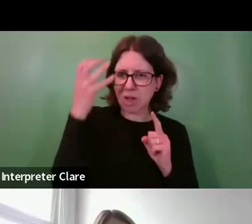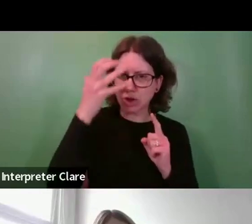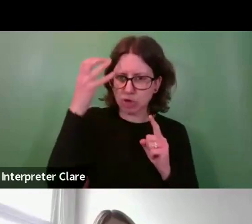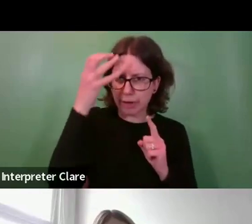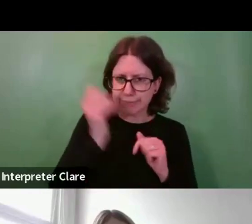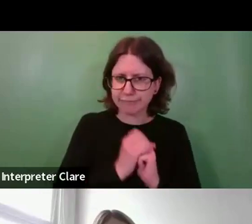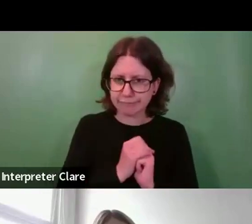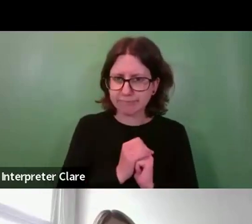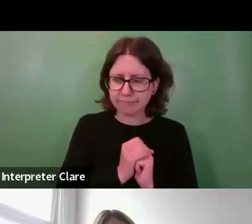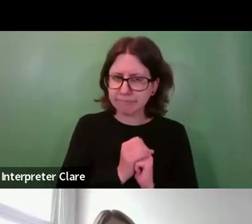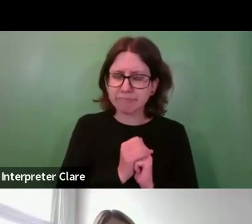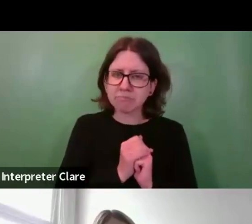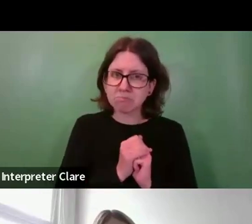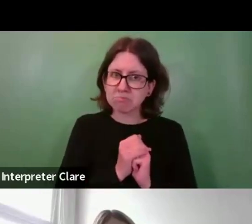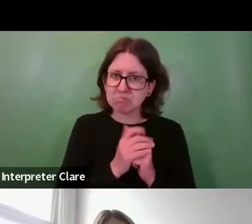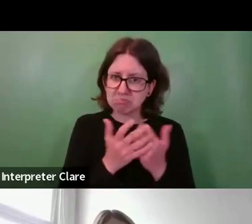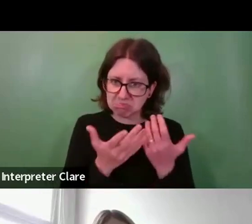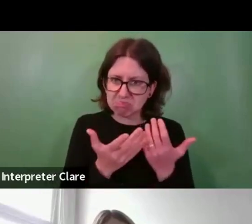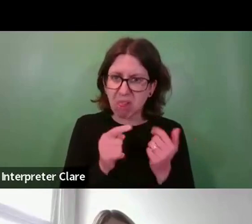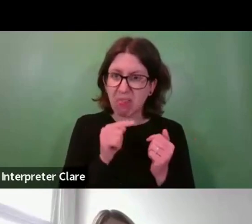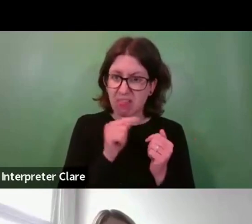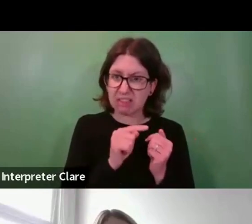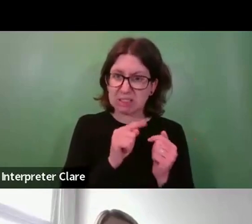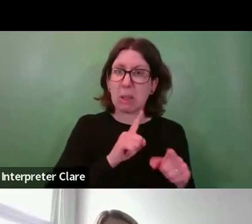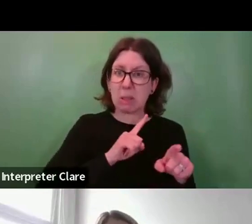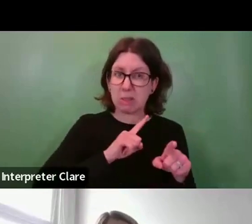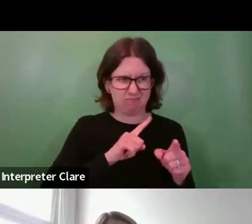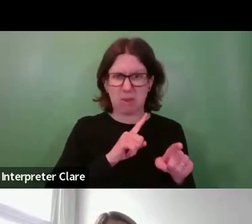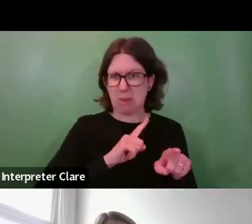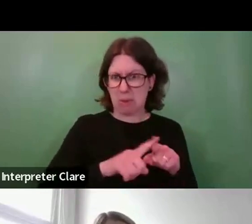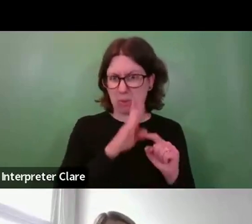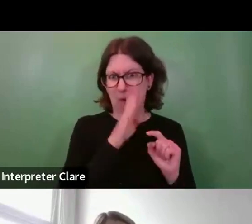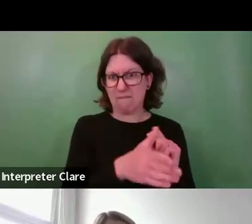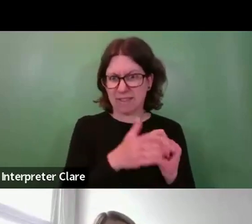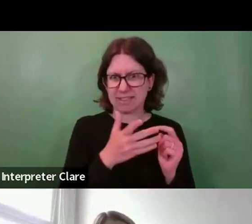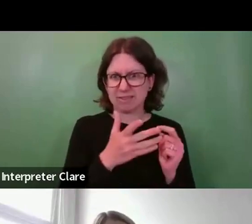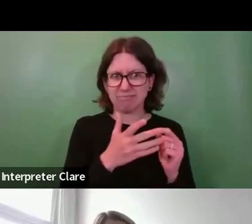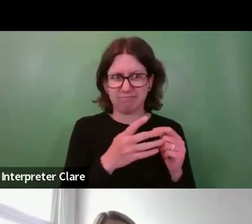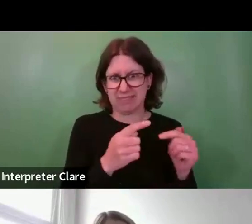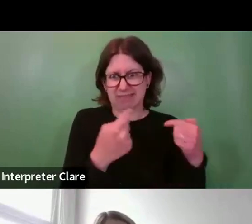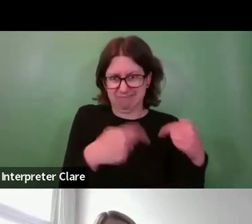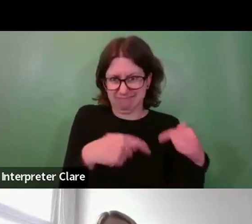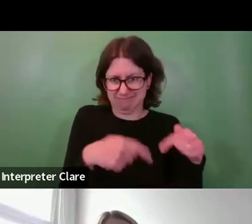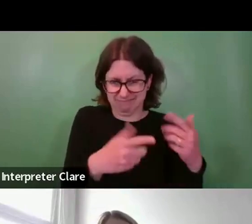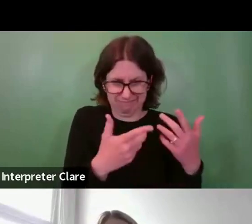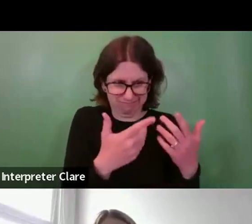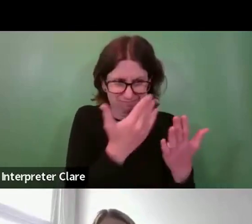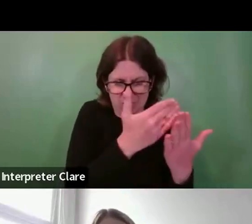the, that is probably the, the, the most obvious one. There may be a requirement if we're looking for somebody who's